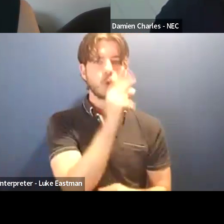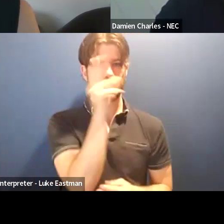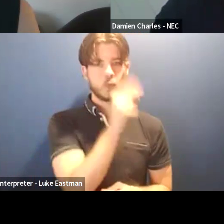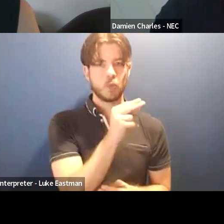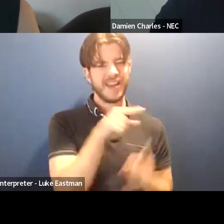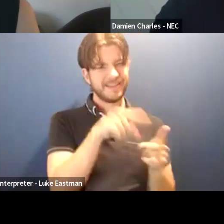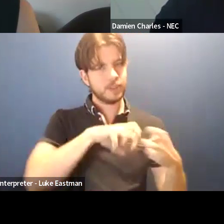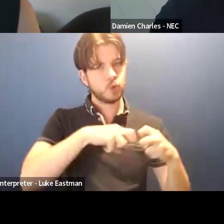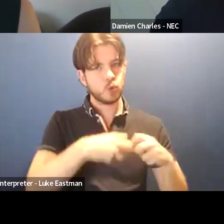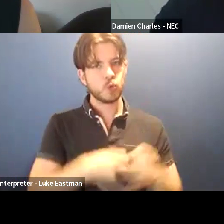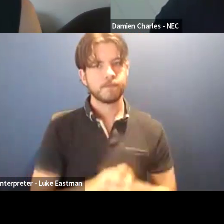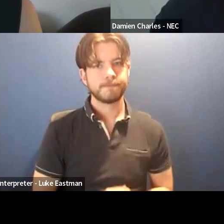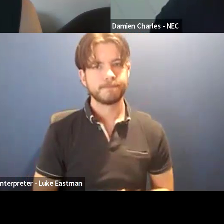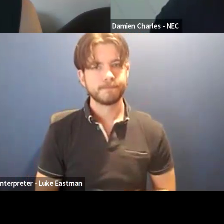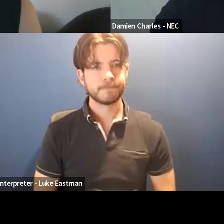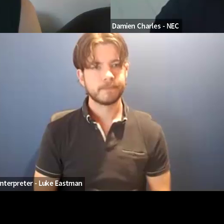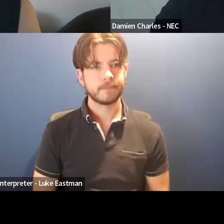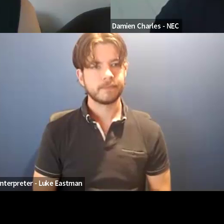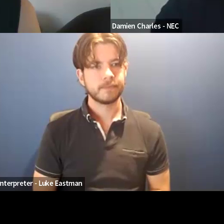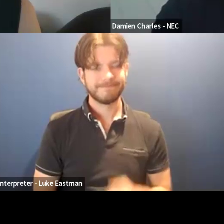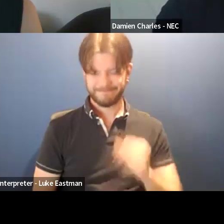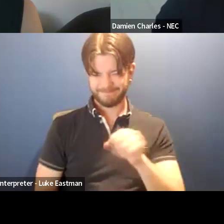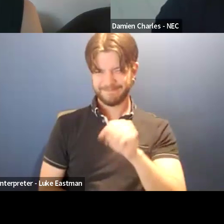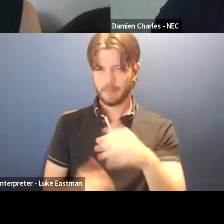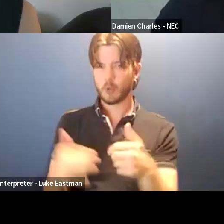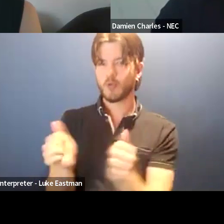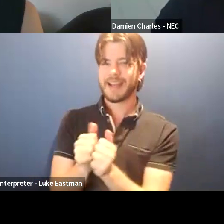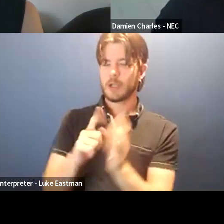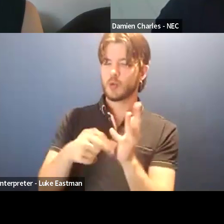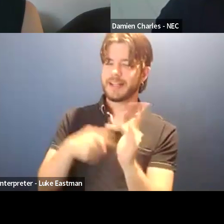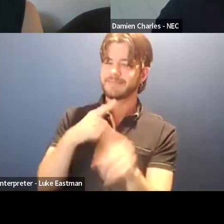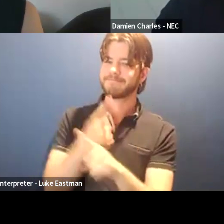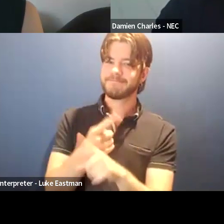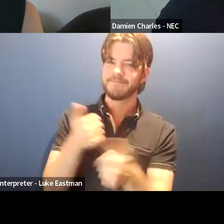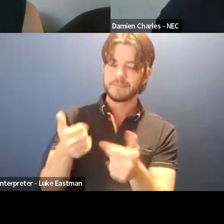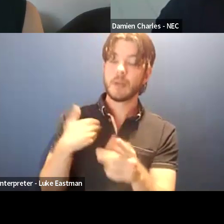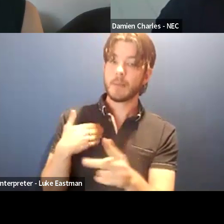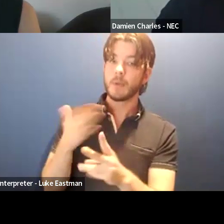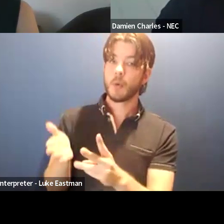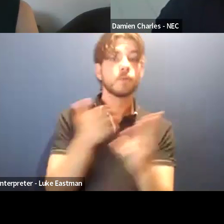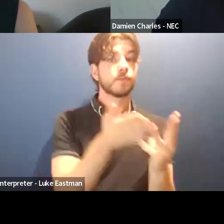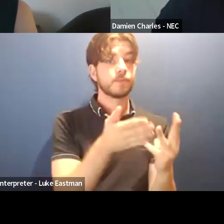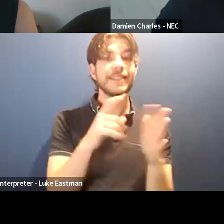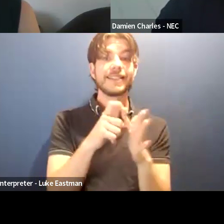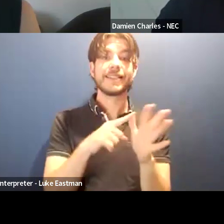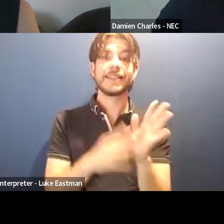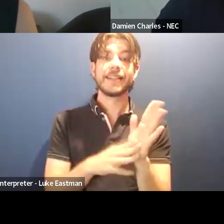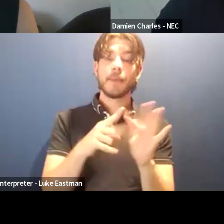people. Yeah agree, thank you Jenny.